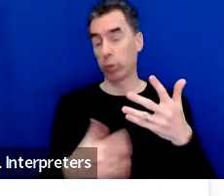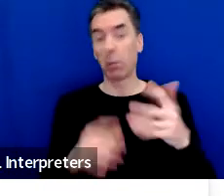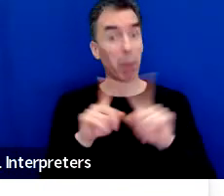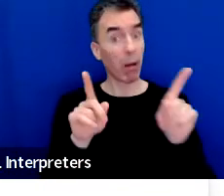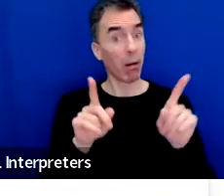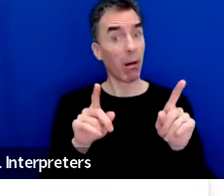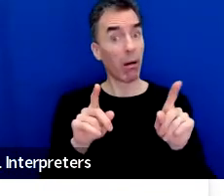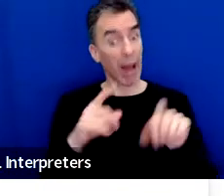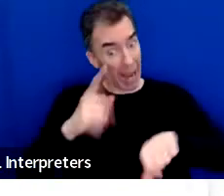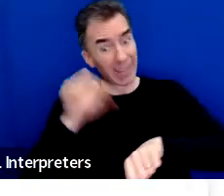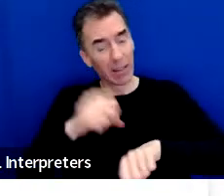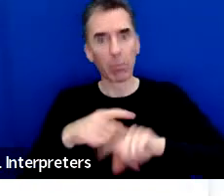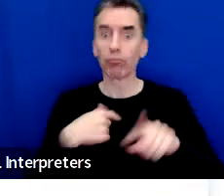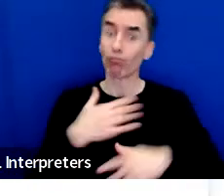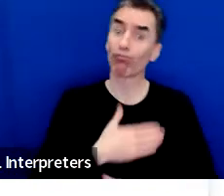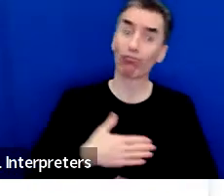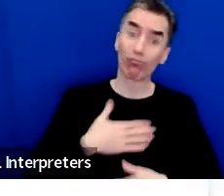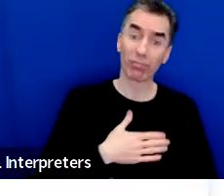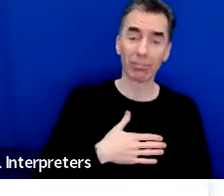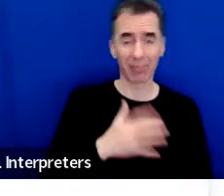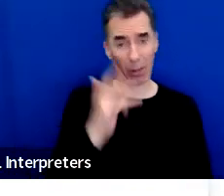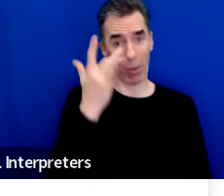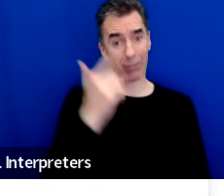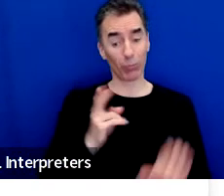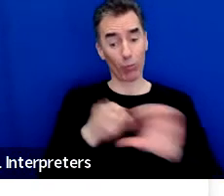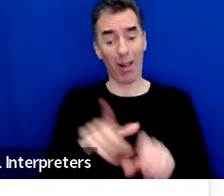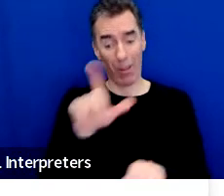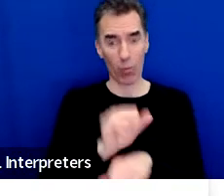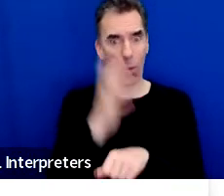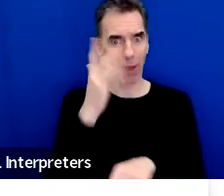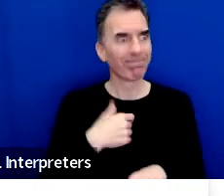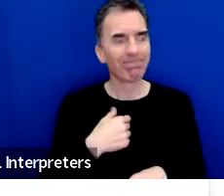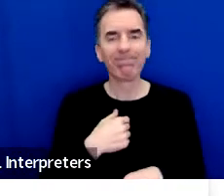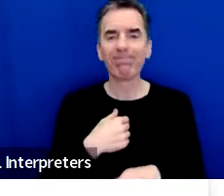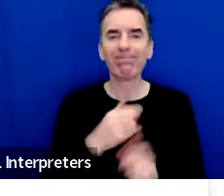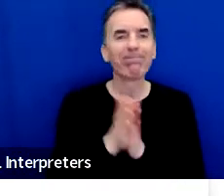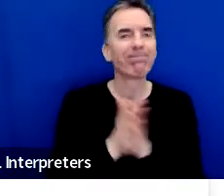I think that's partly why I enjoyed being a librarian so much. I think it's fun searching and accessing and figuring out,